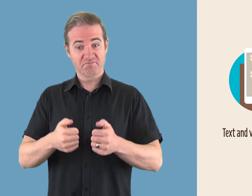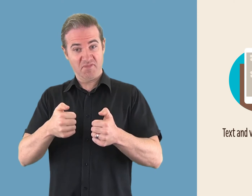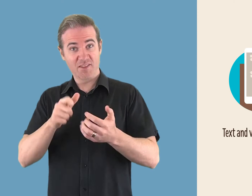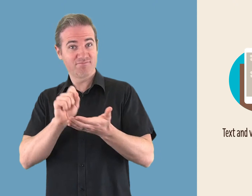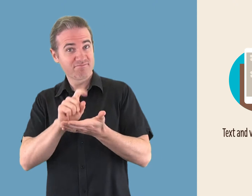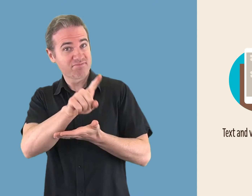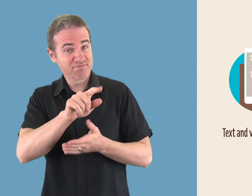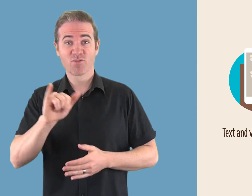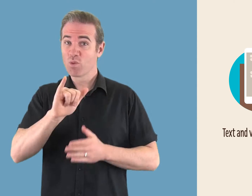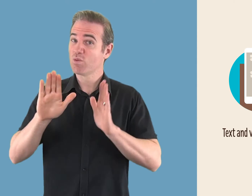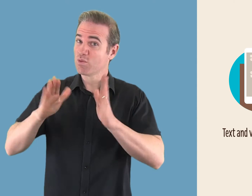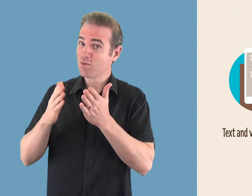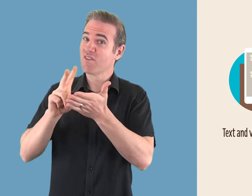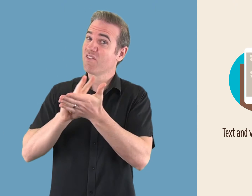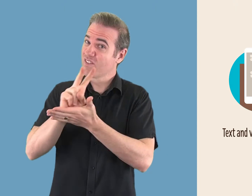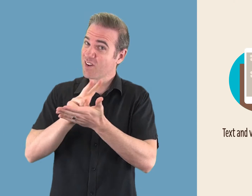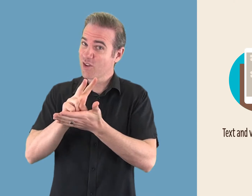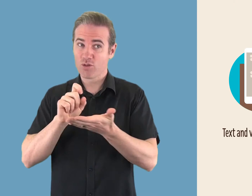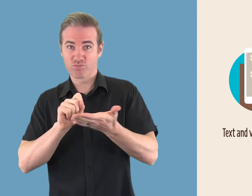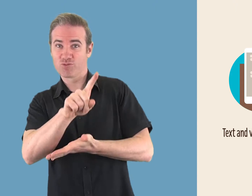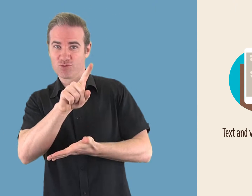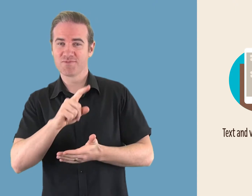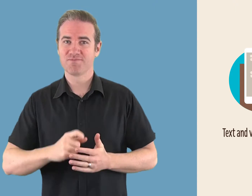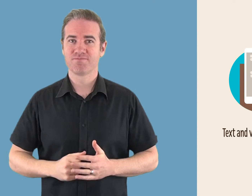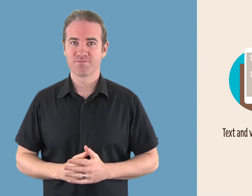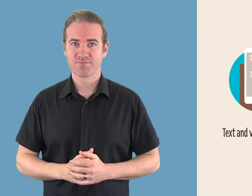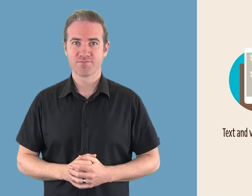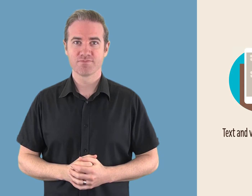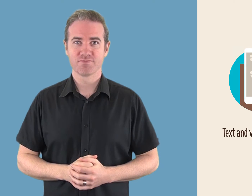3. Text and video messaging